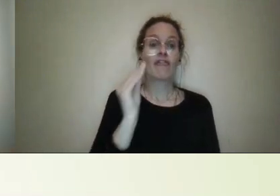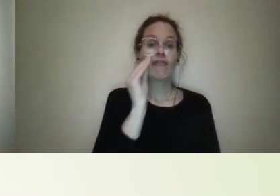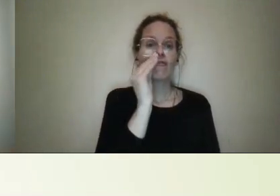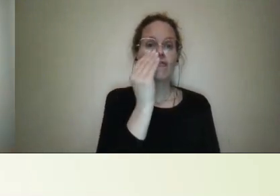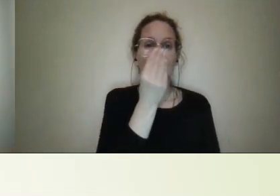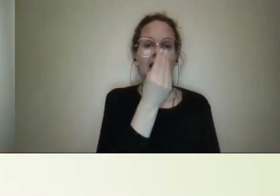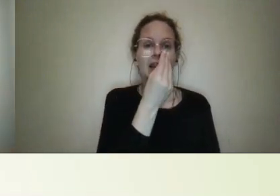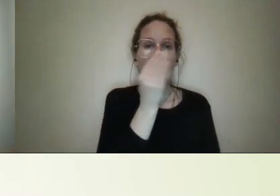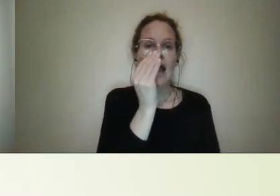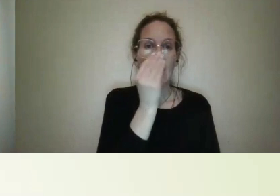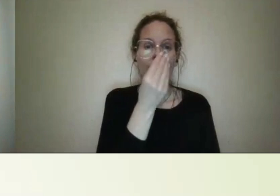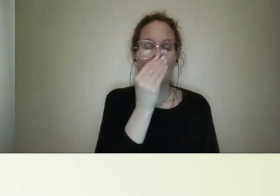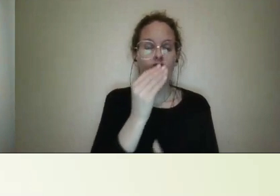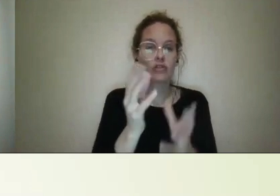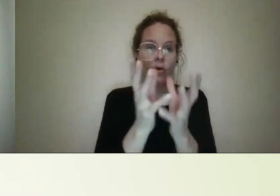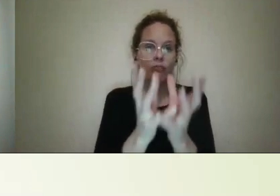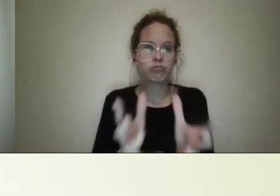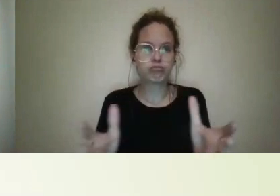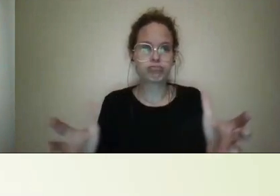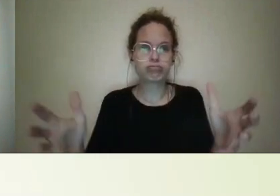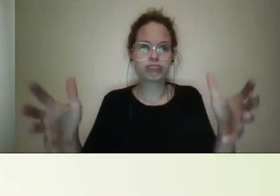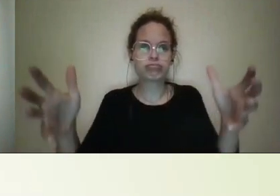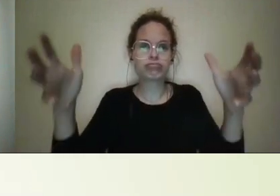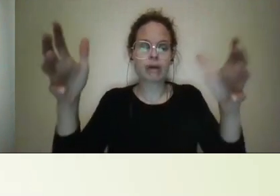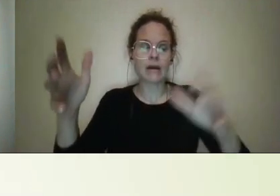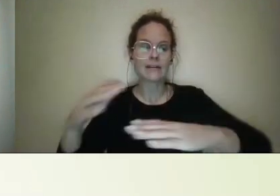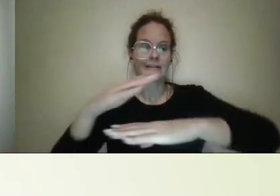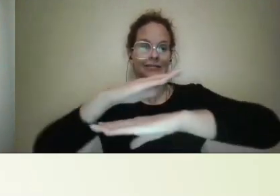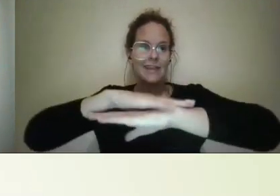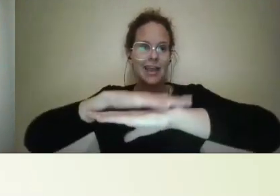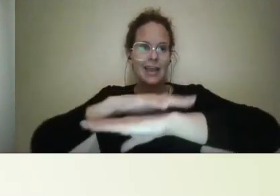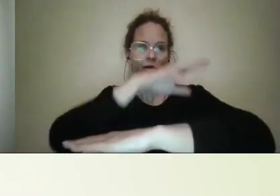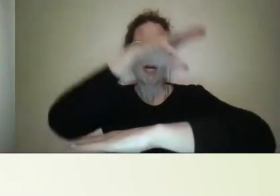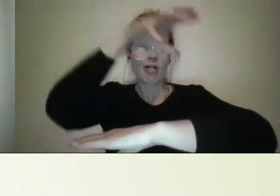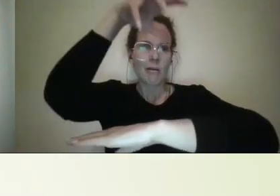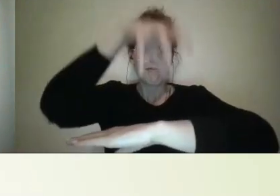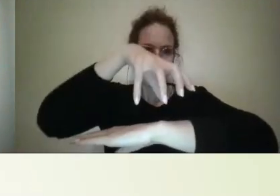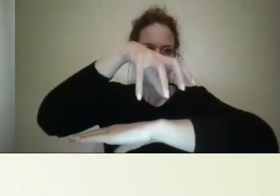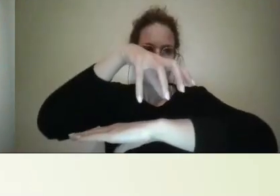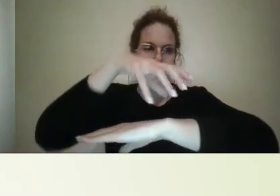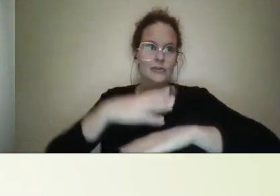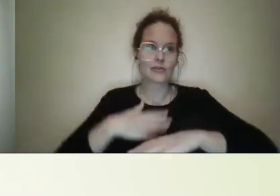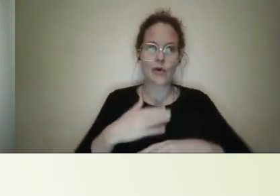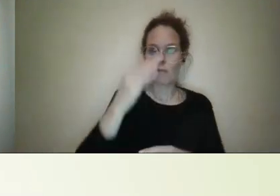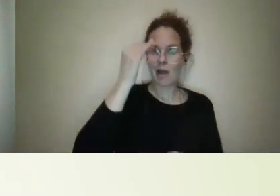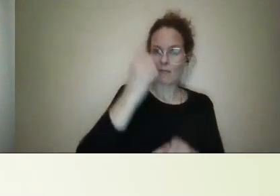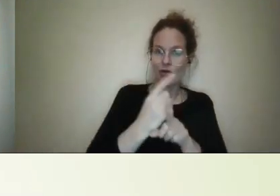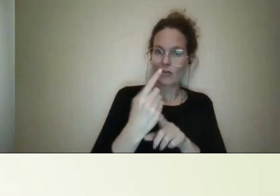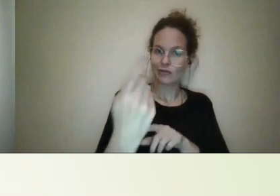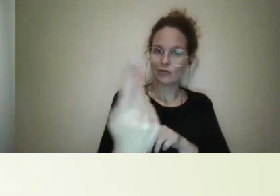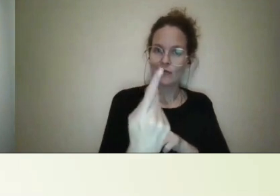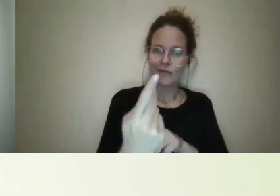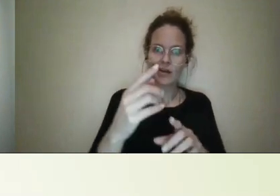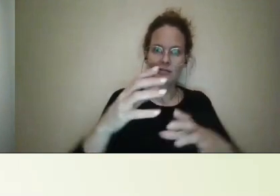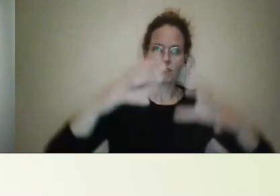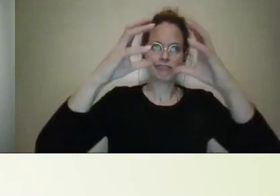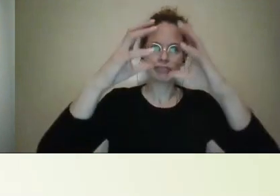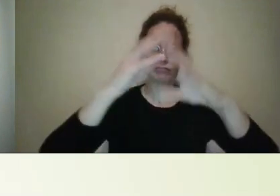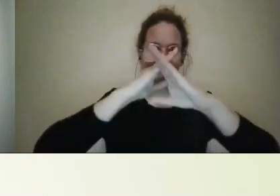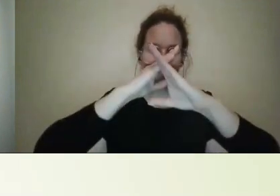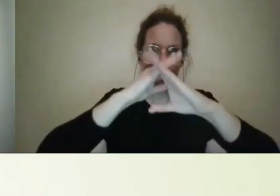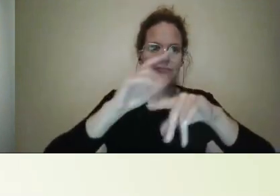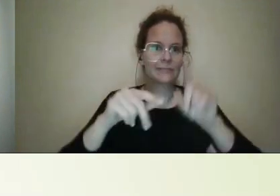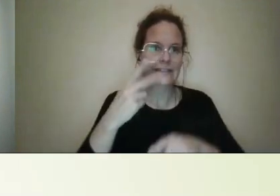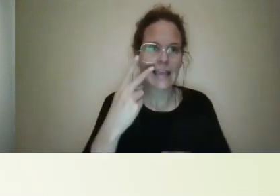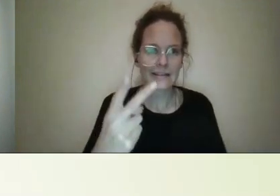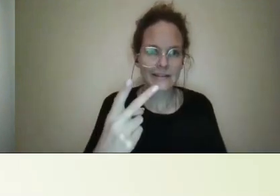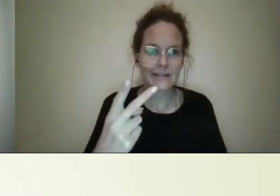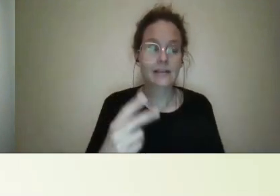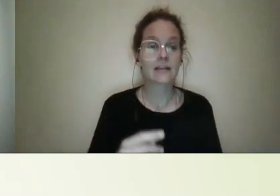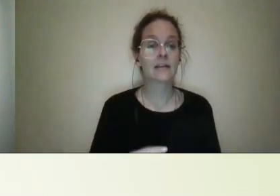middle of the table so it would block my brother and I's interactions but then what happened is,